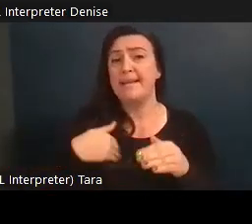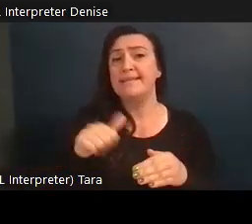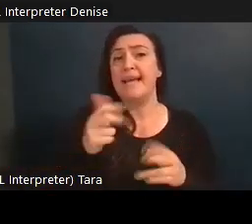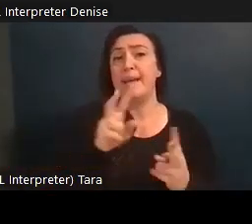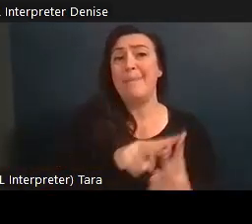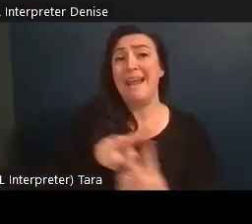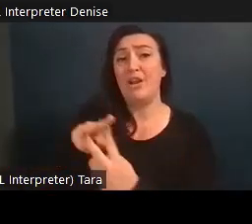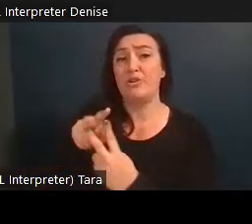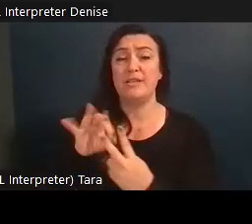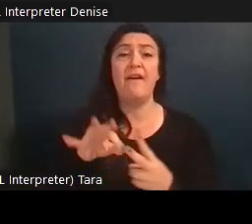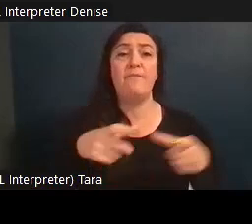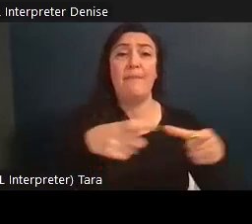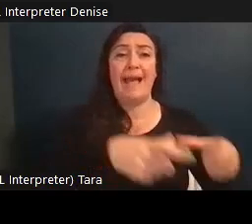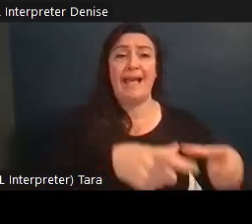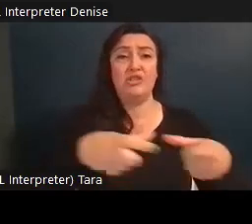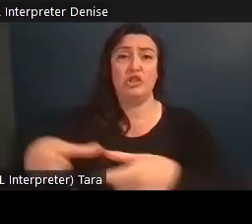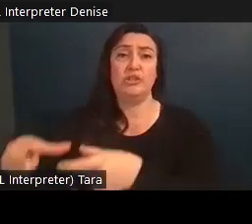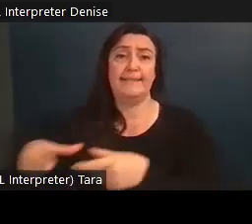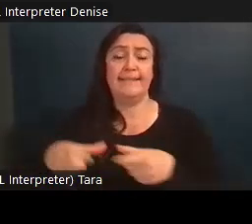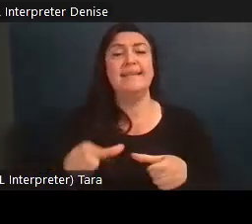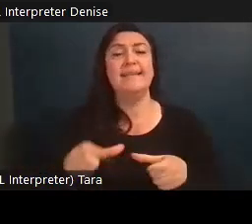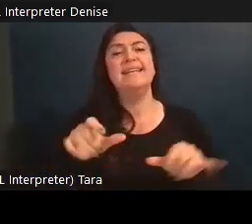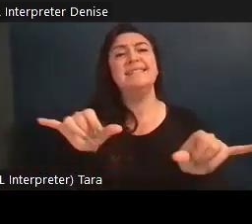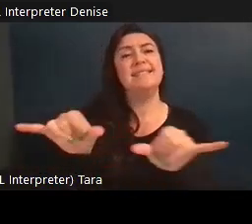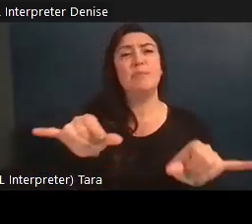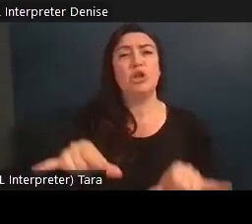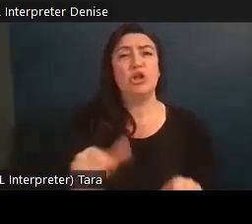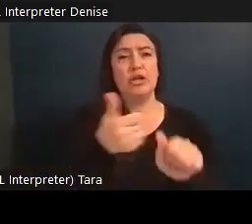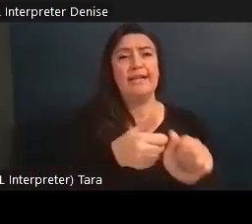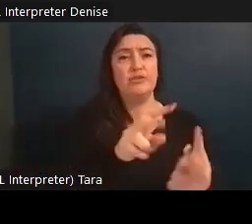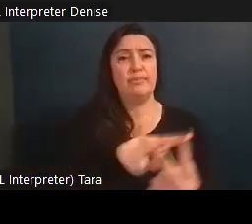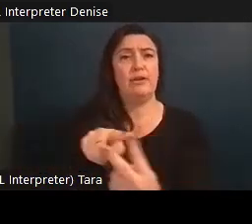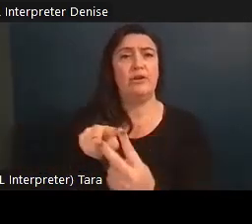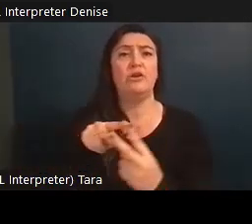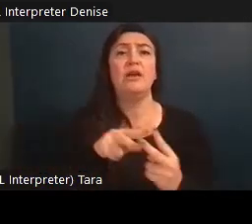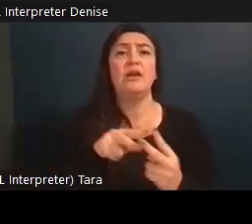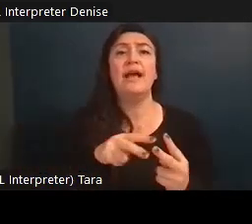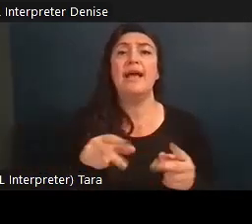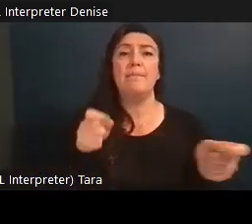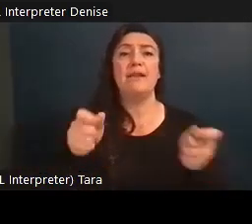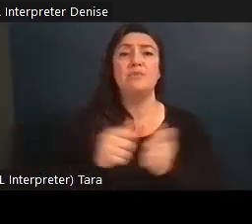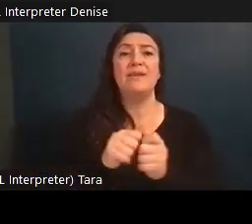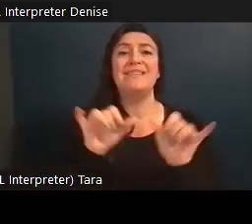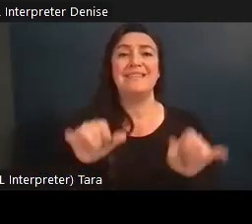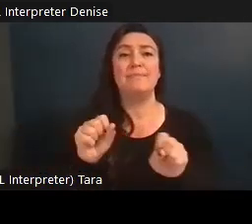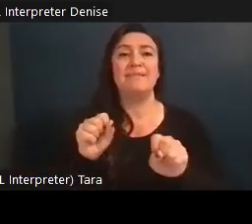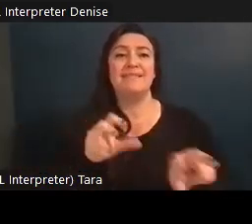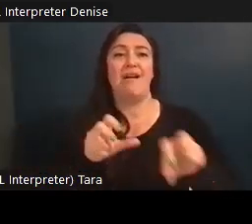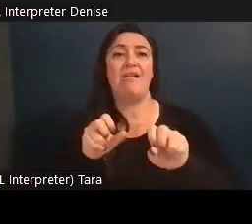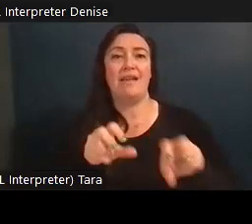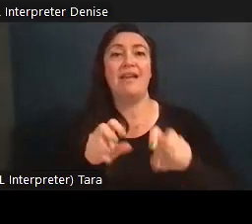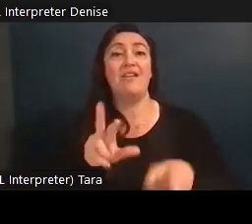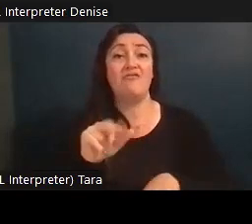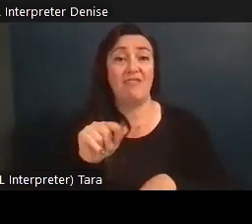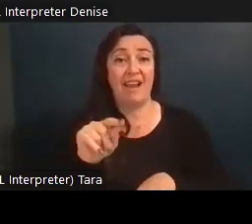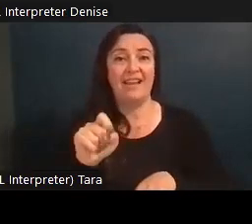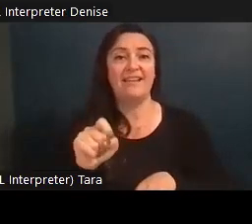topography and soil, and those were managed with the same stocking rate of yearling steers from May to through September.